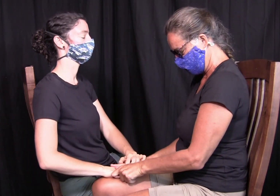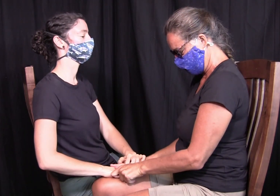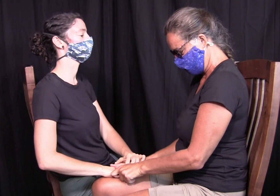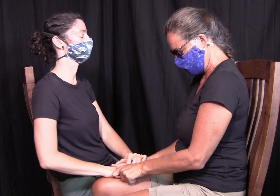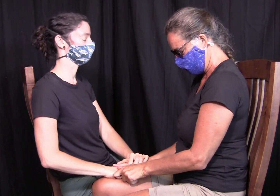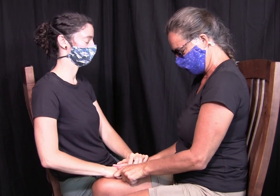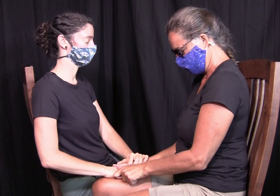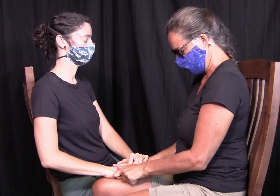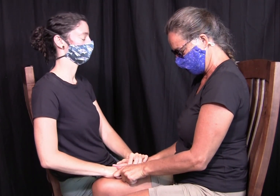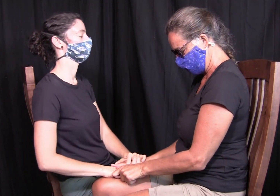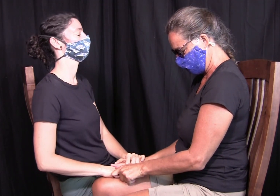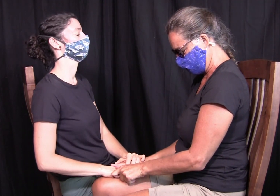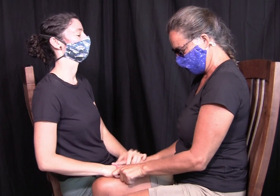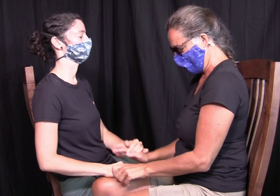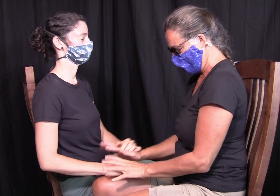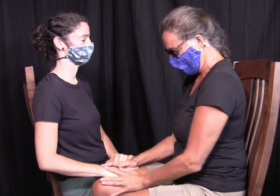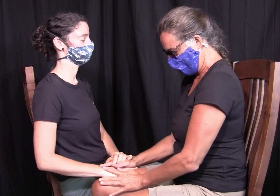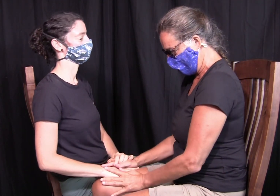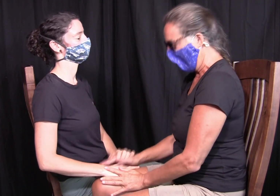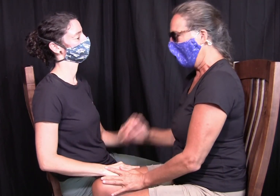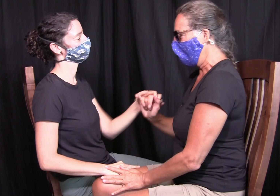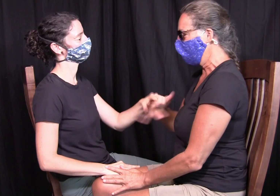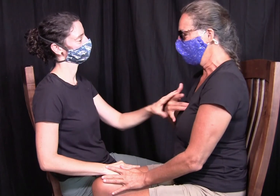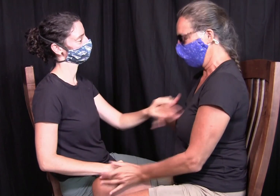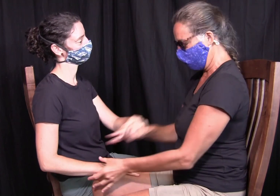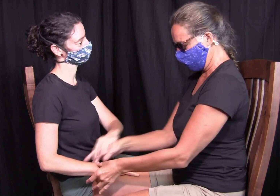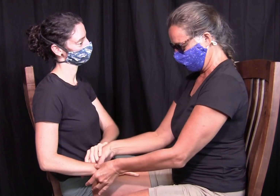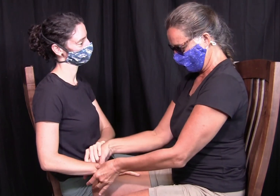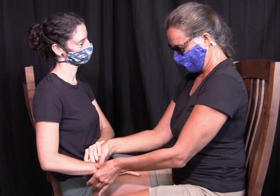Tactile backchanneling gives me the emotional pulse of our conversation.